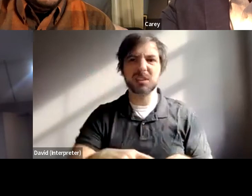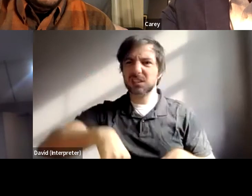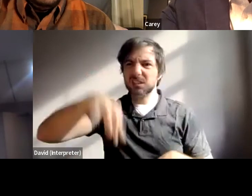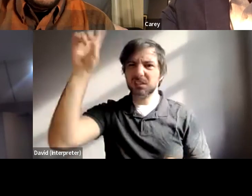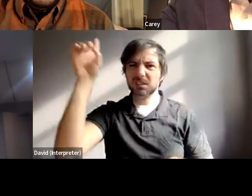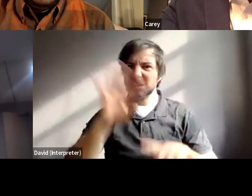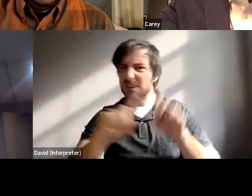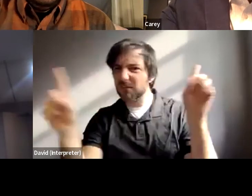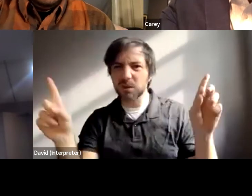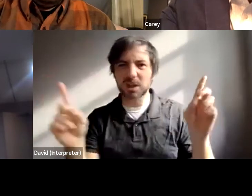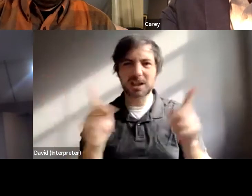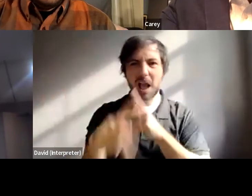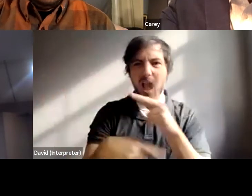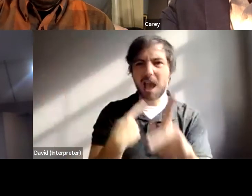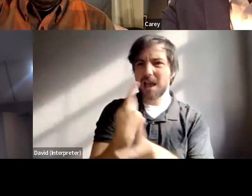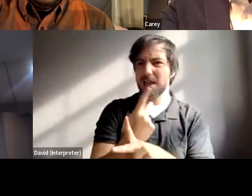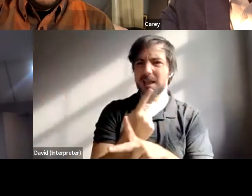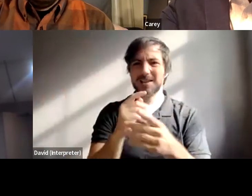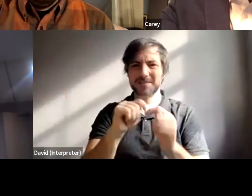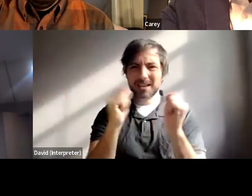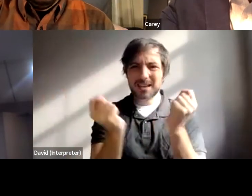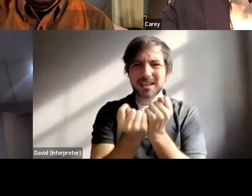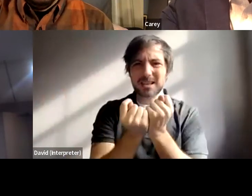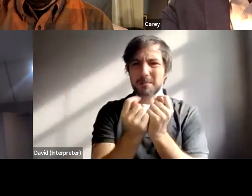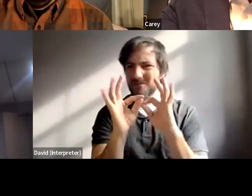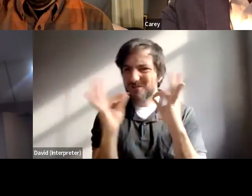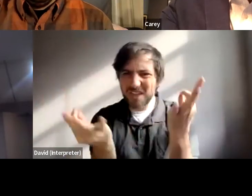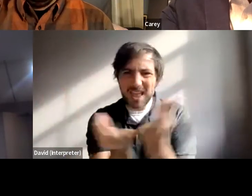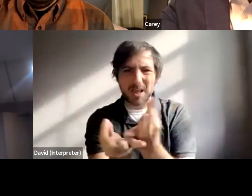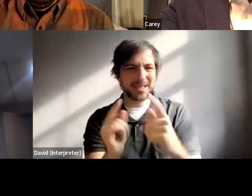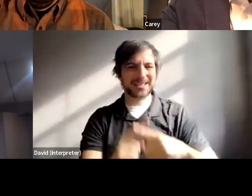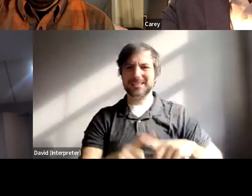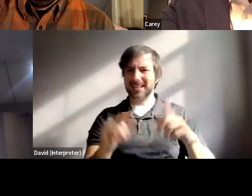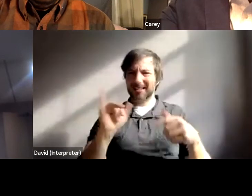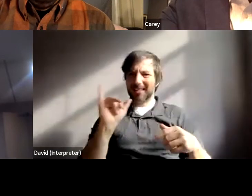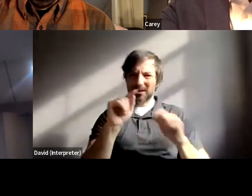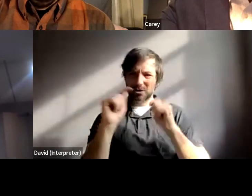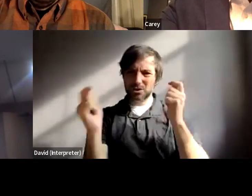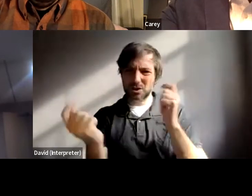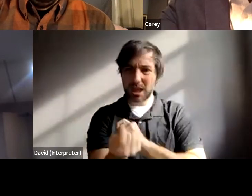, and to be able to find that along with a group of people that